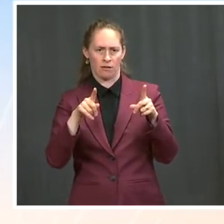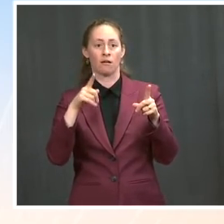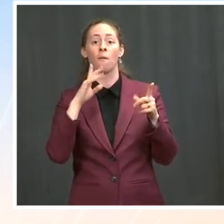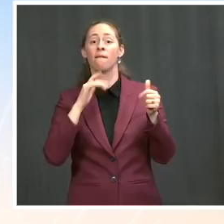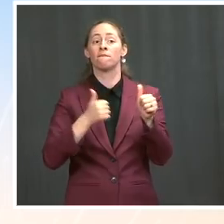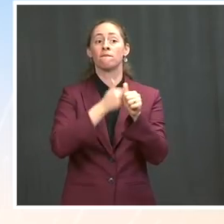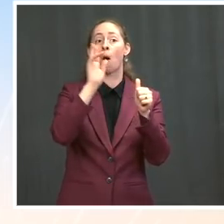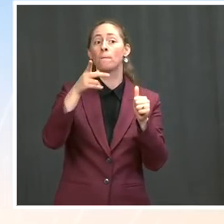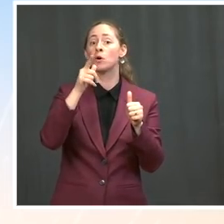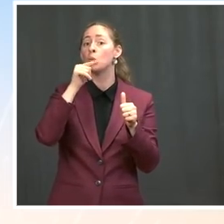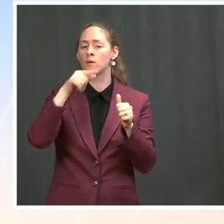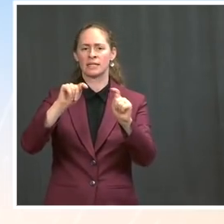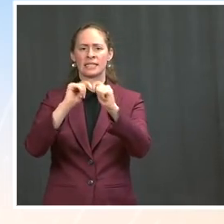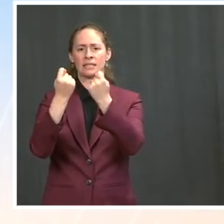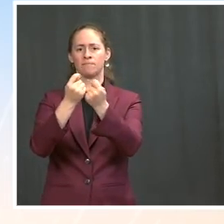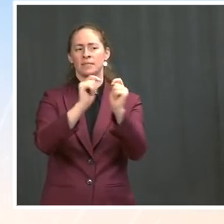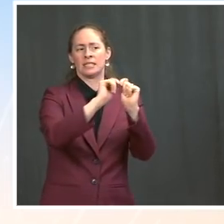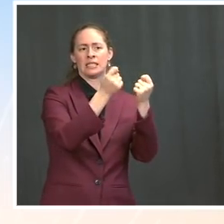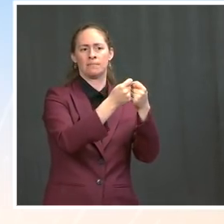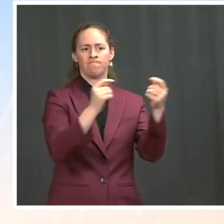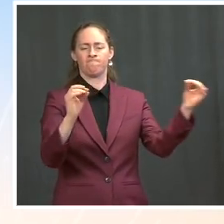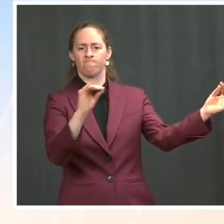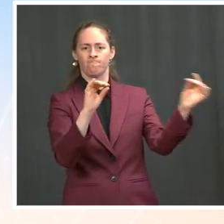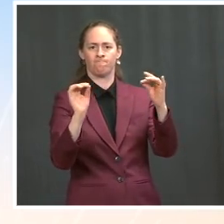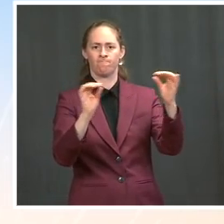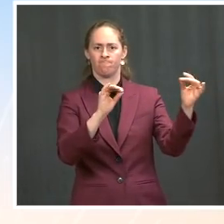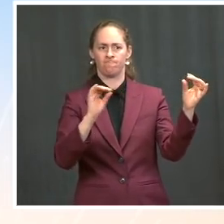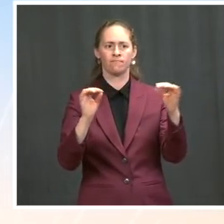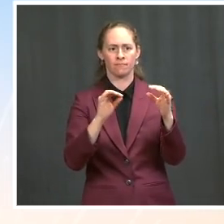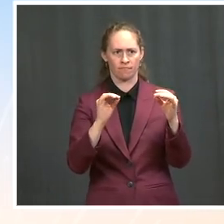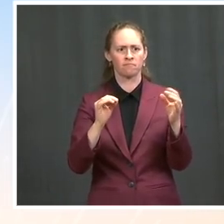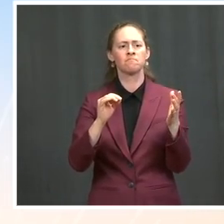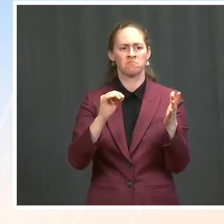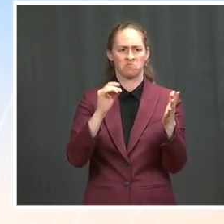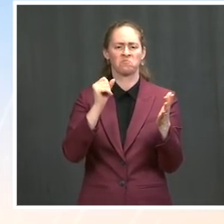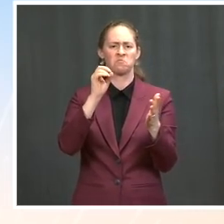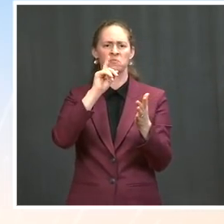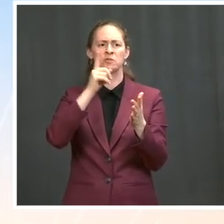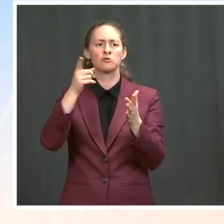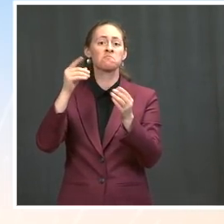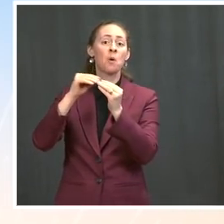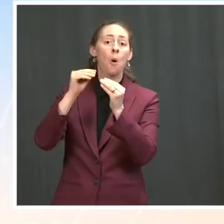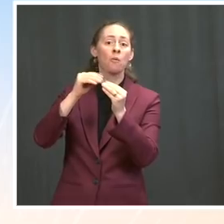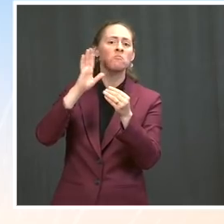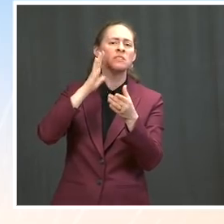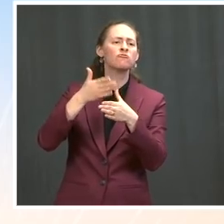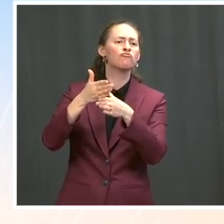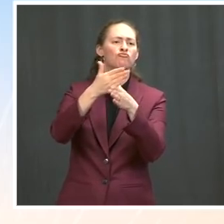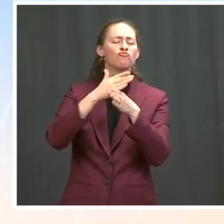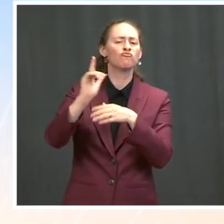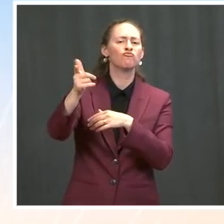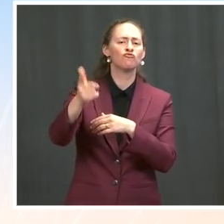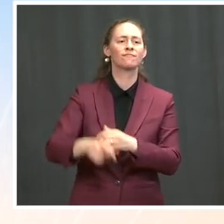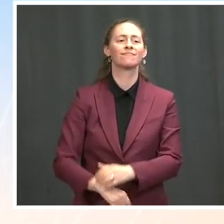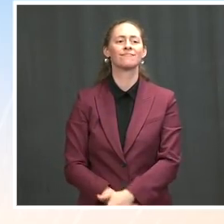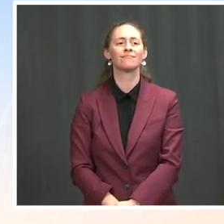I expect you would get them -- those updates from the State Department and others. Go ahead. The Press: Oh, well -- >> Ms. Psaki: Go ahead. But, actually, this woman right in front of you.